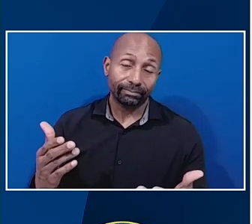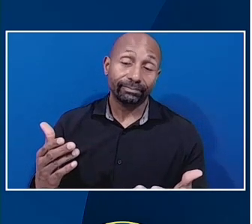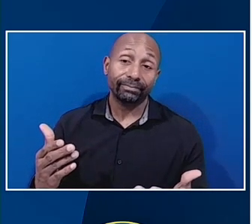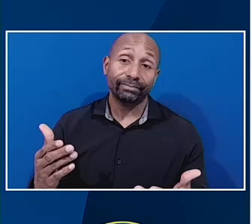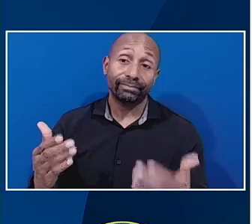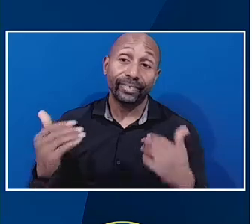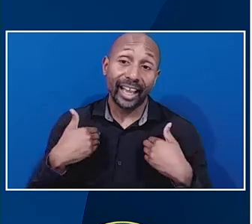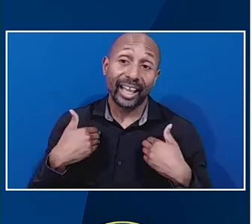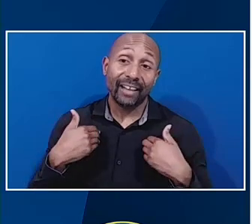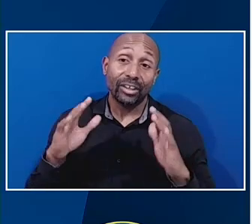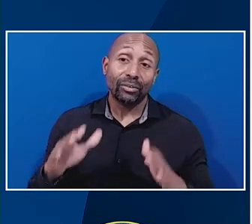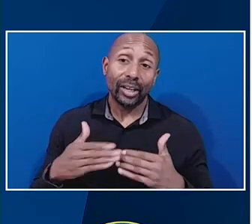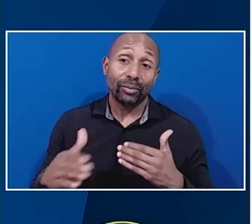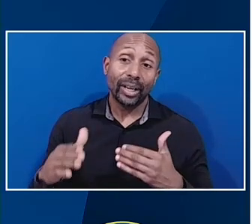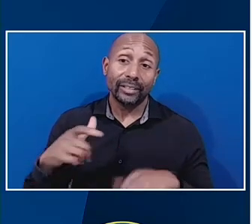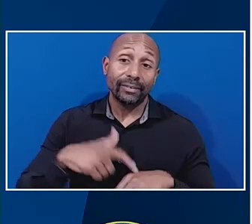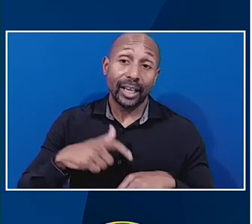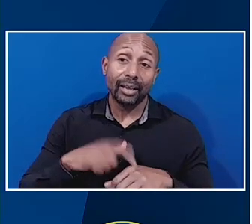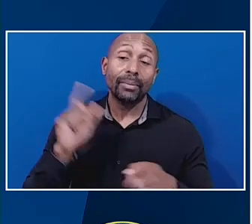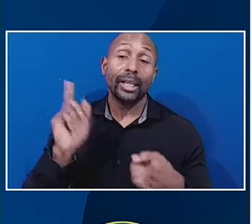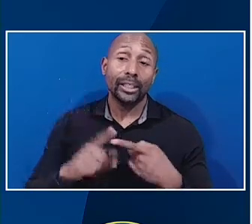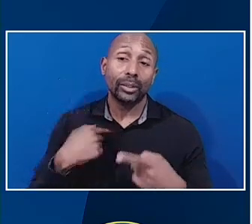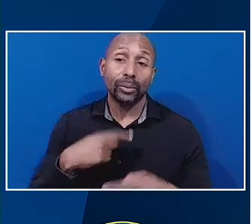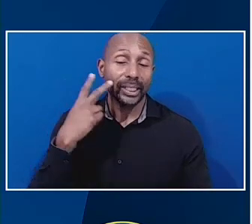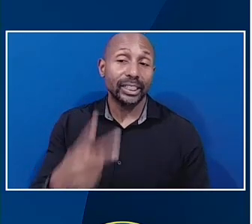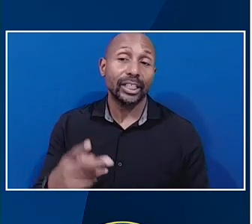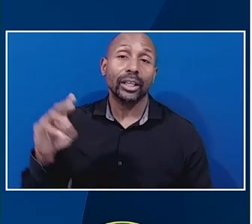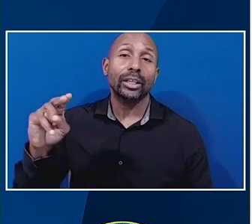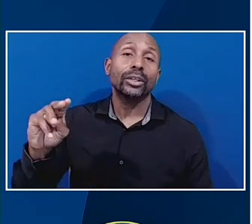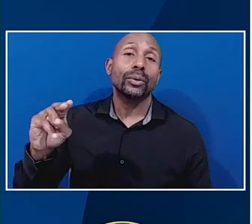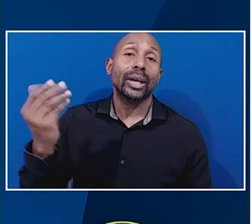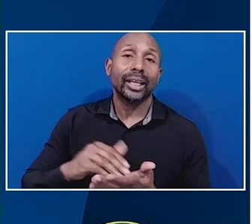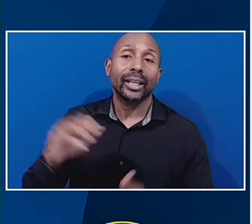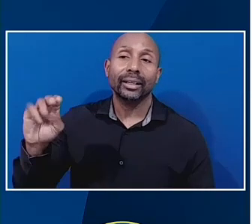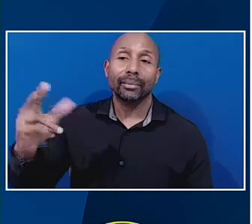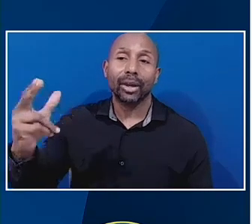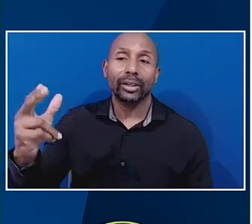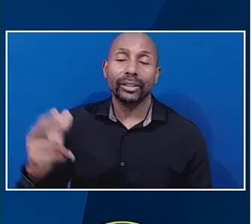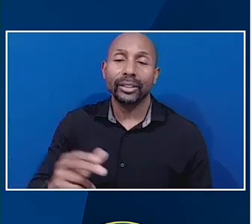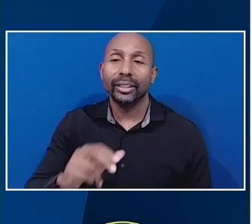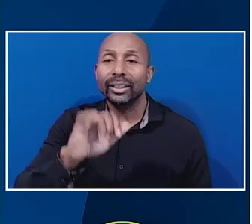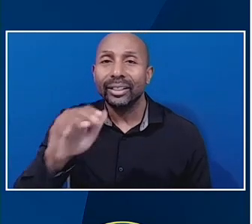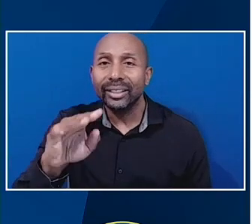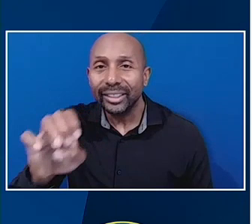time until we see you in March. And, Jamie, I loved your comment. Happy Valentine's Day.